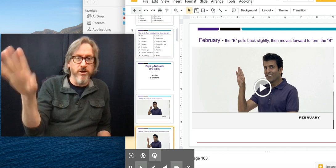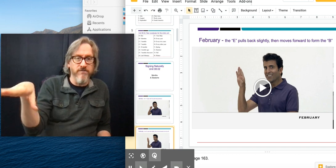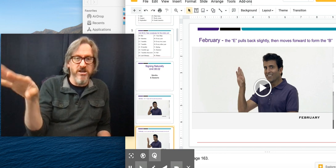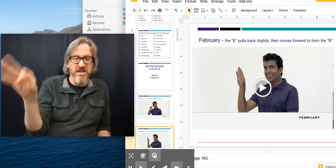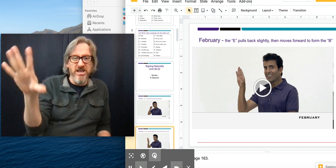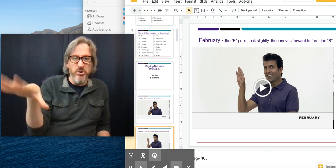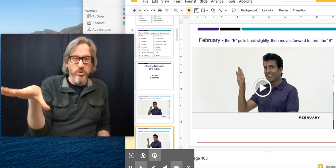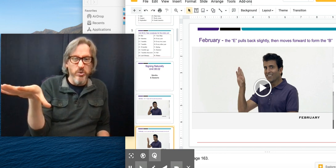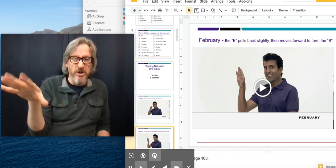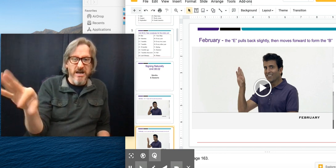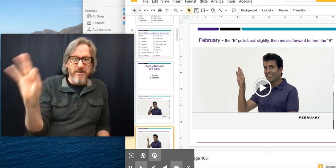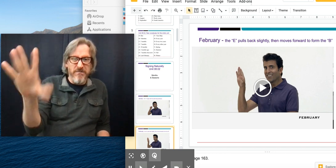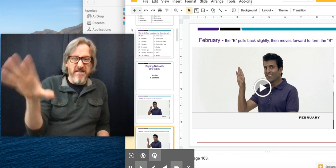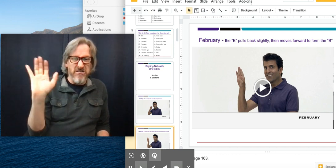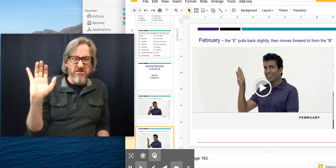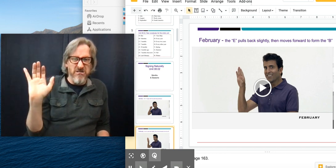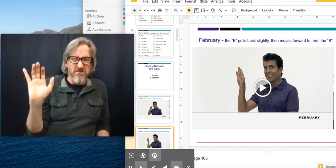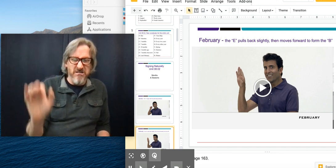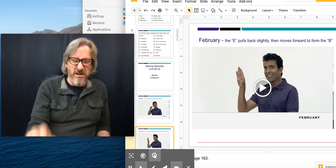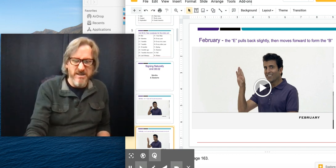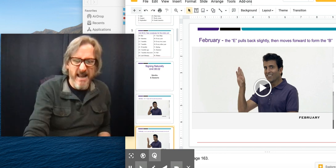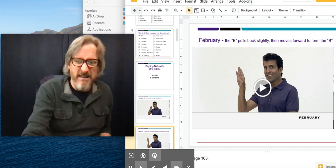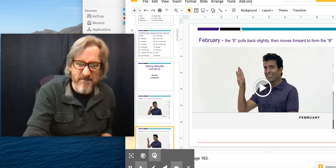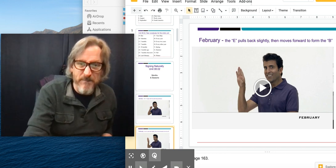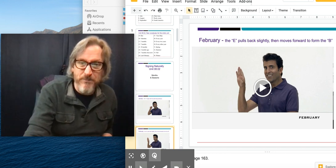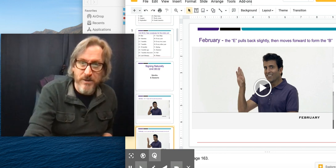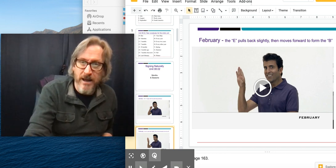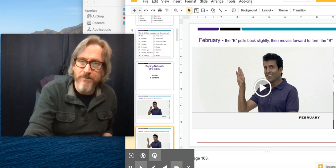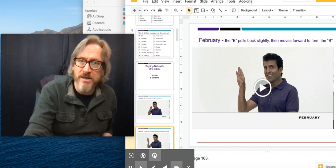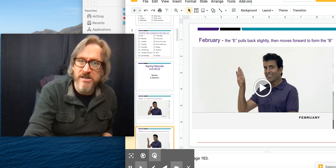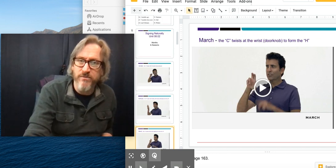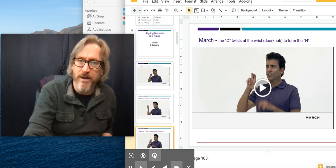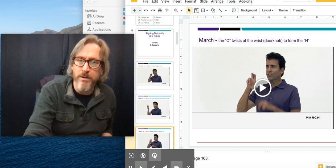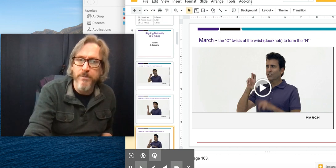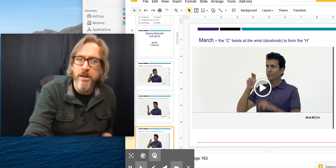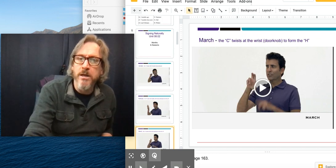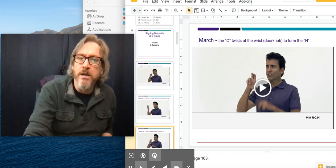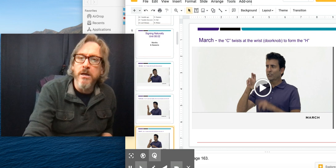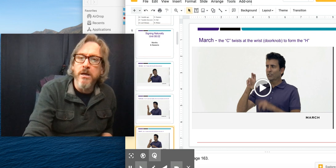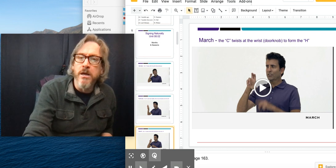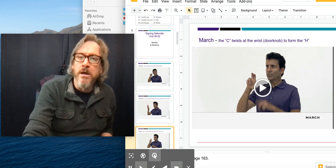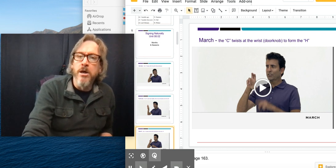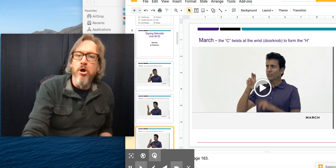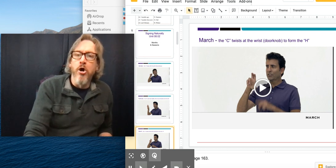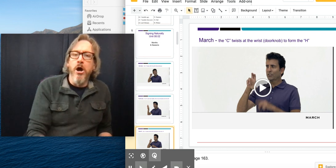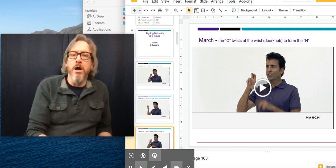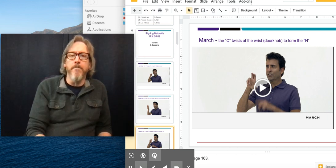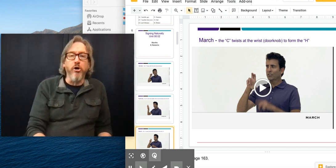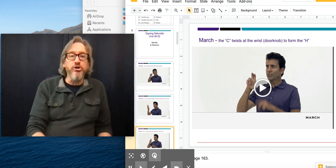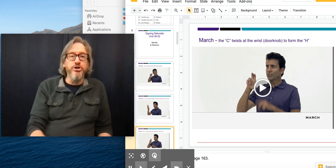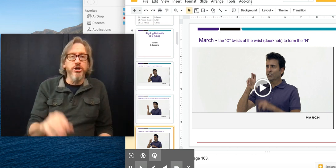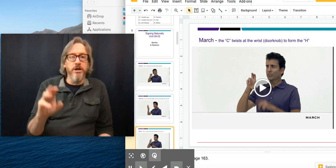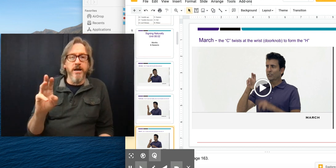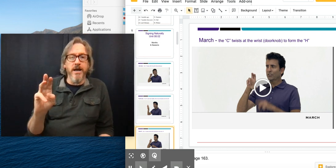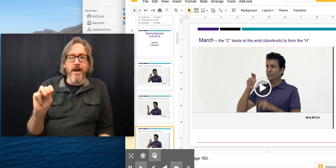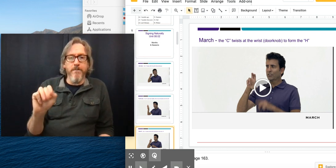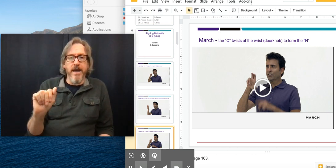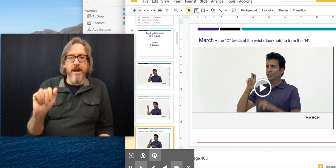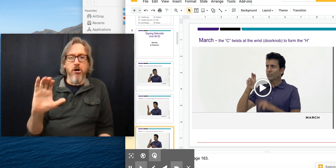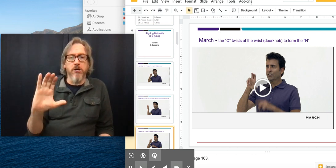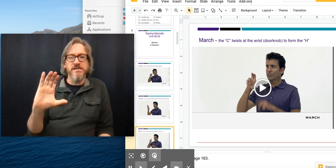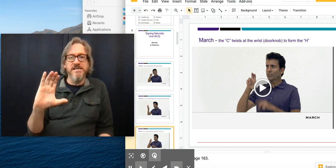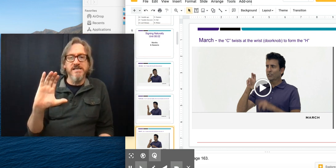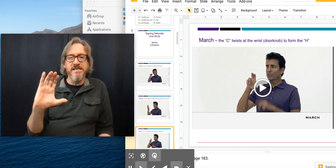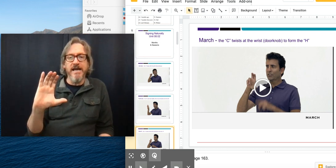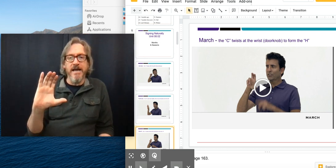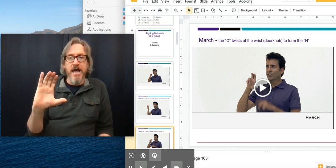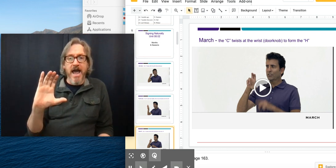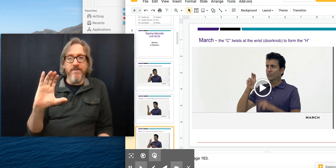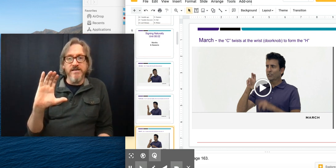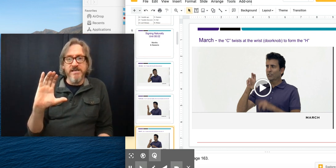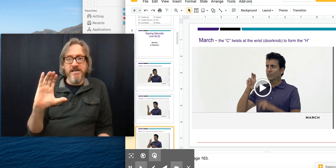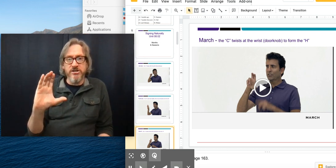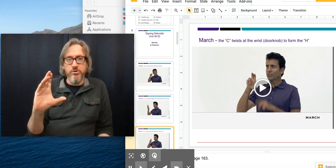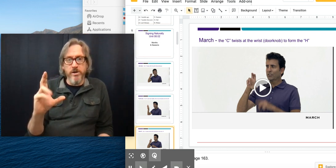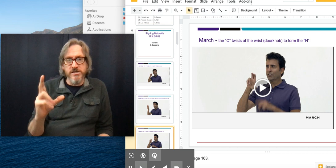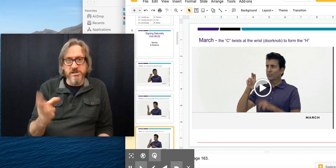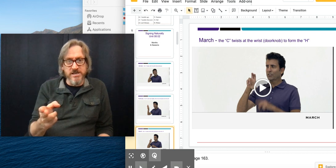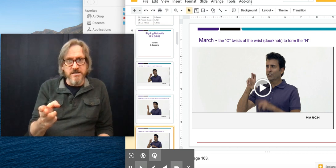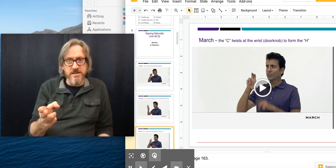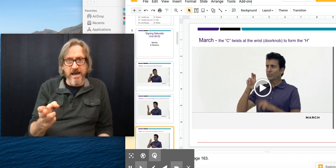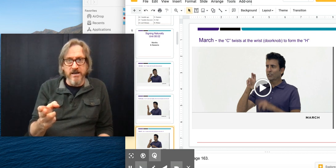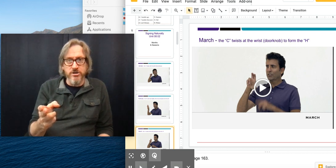throwing it off that with lint okay so Feb March m-a-r-c and the C twists into the h